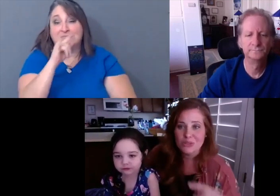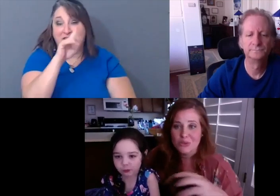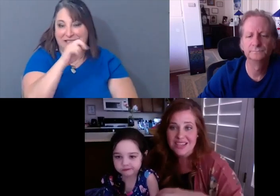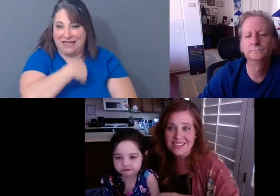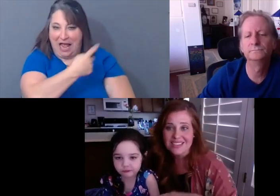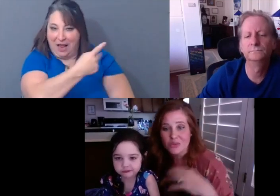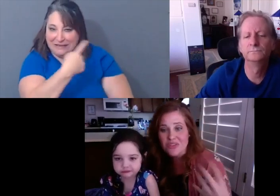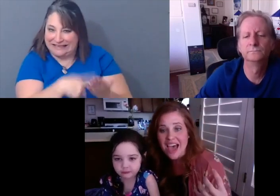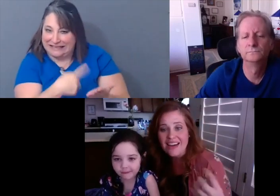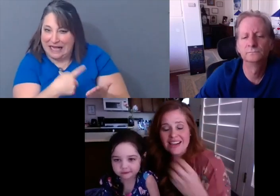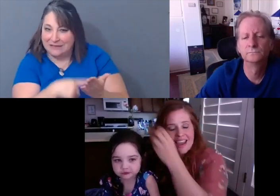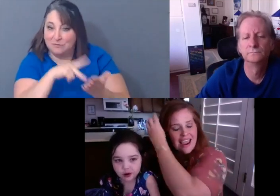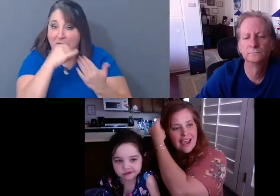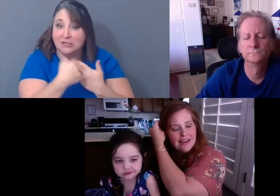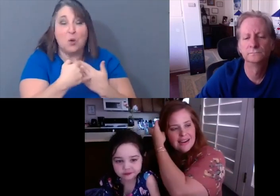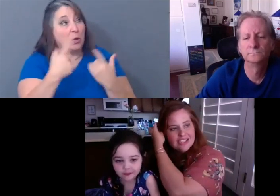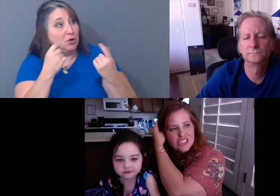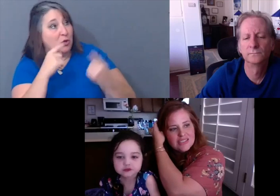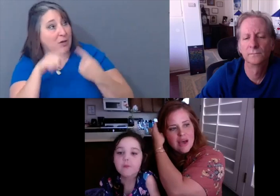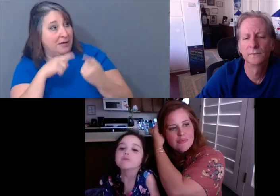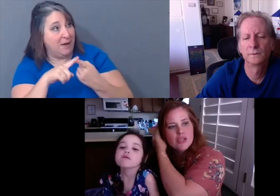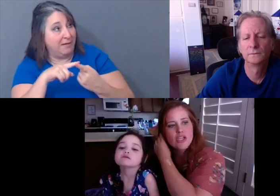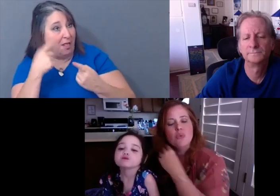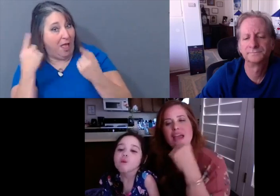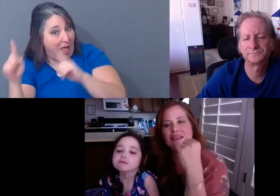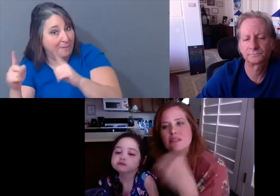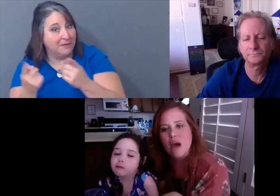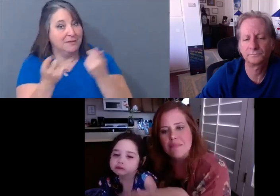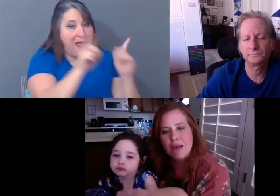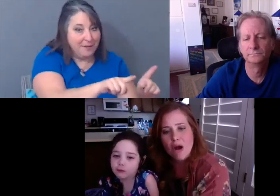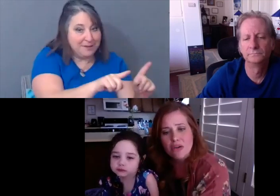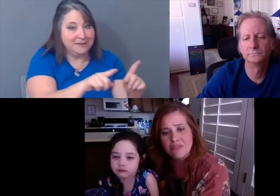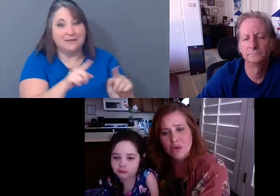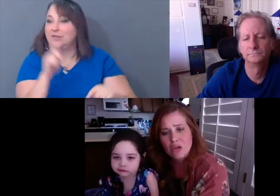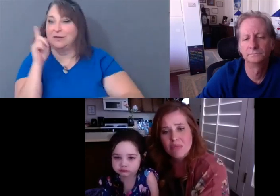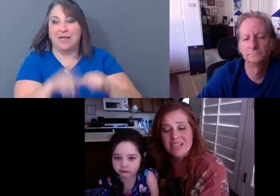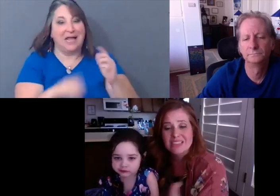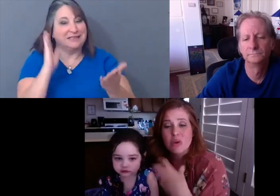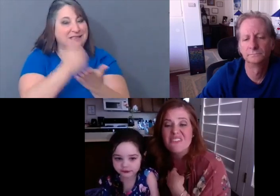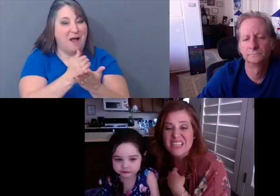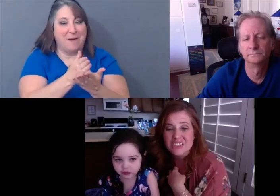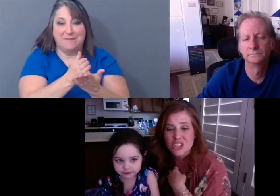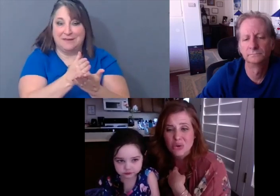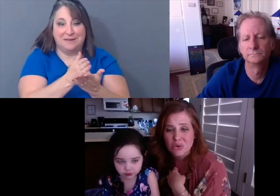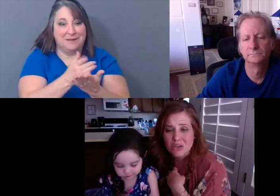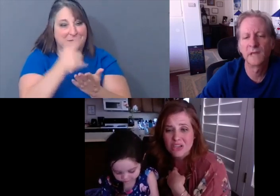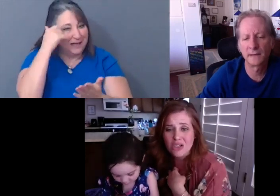when we do this and do that. And it just, you can't stop that part of you because it's what feeds you.